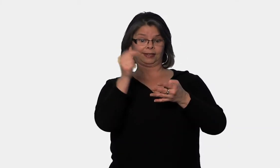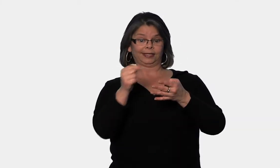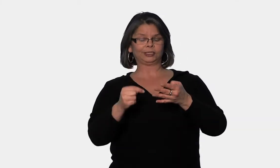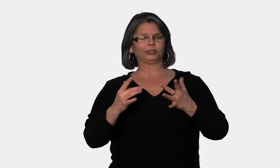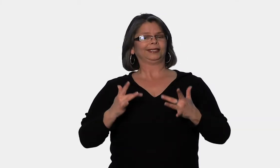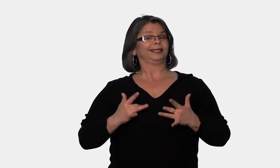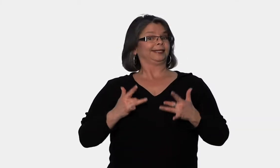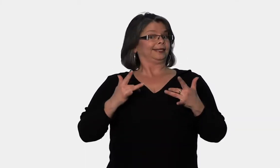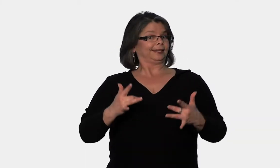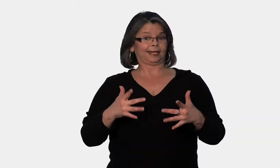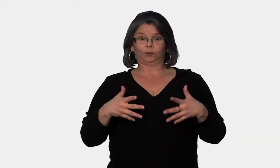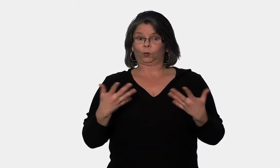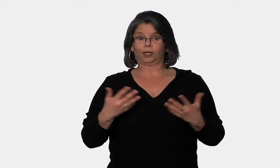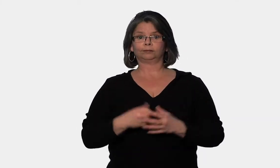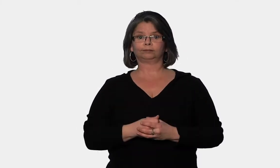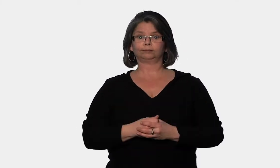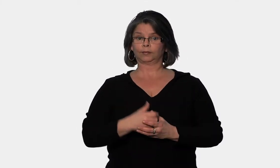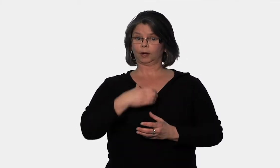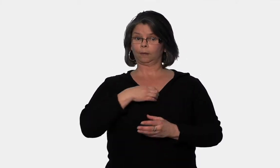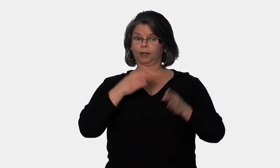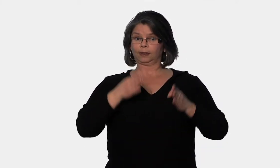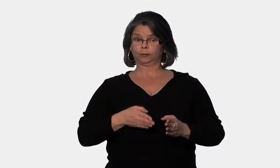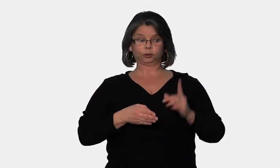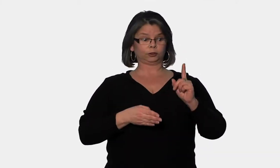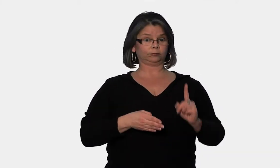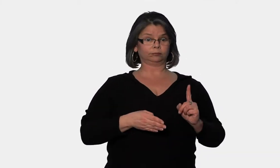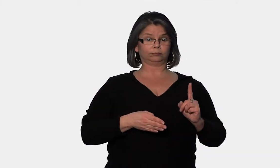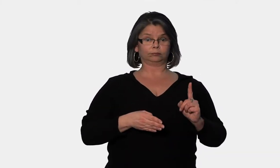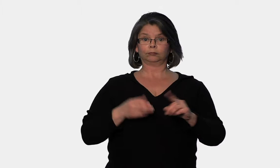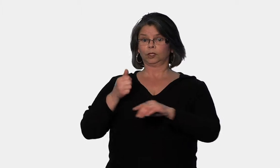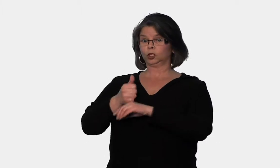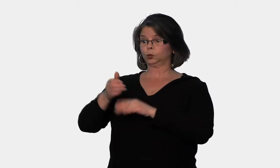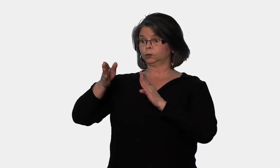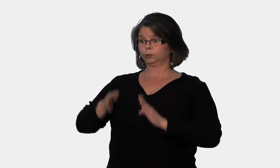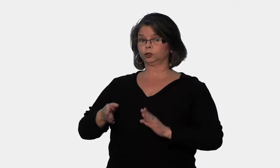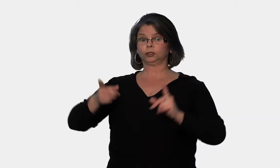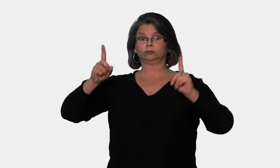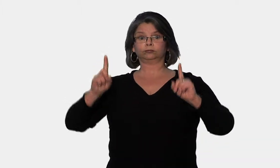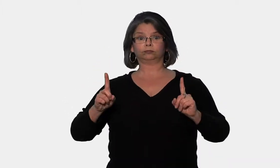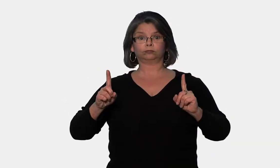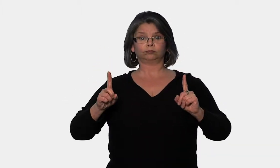the conditions of bail typically require the accused to stay away from